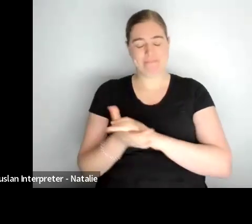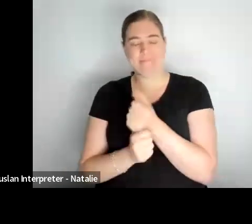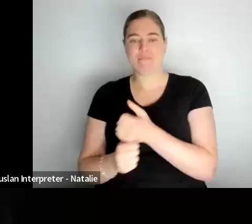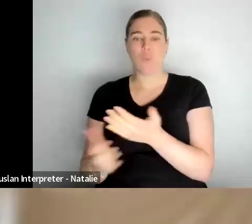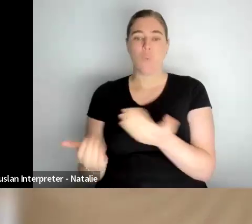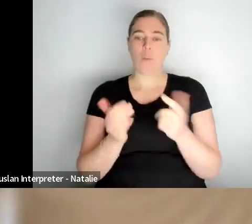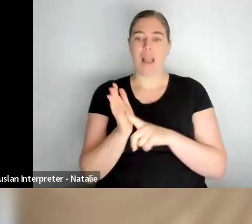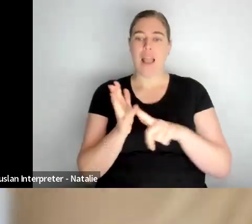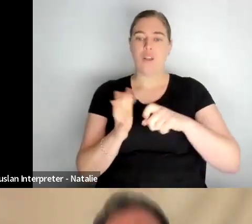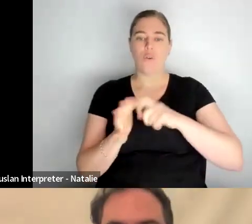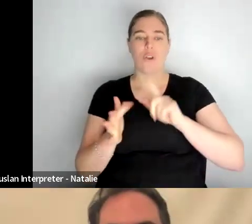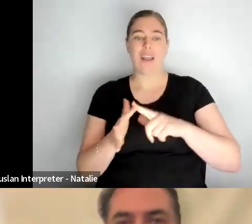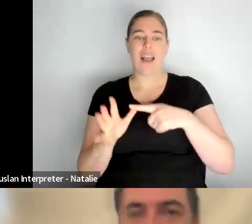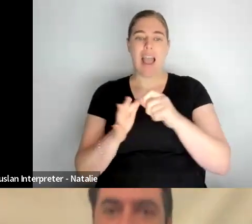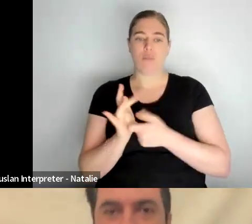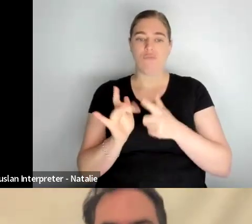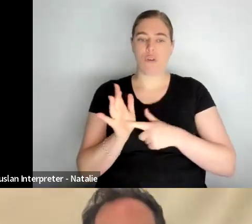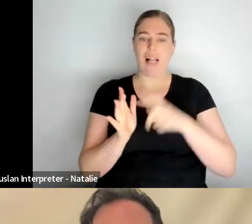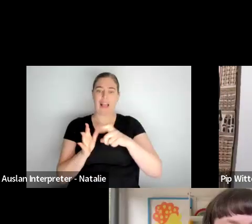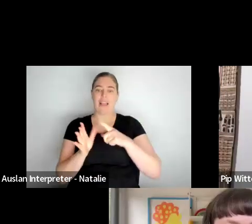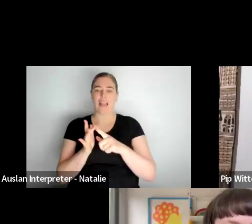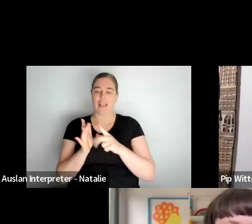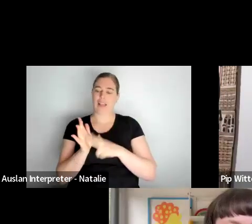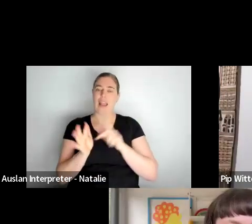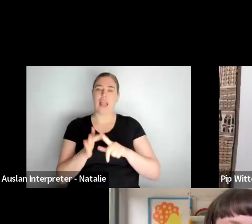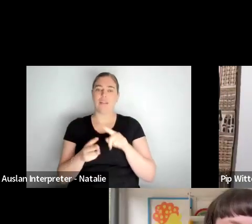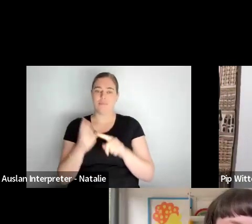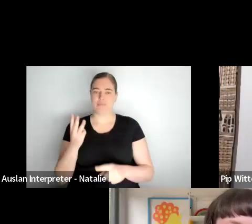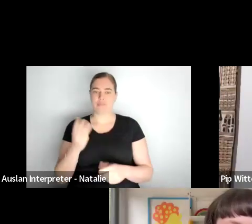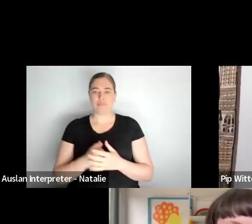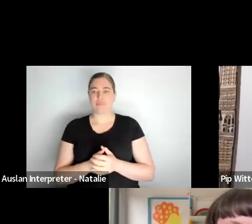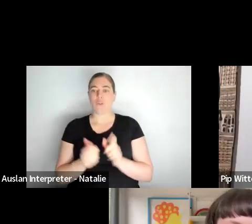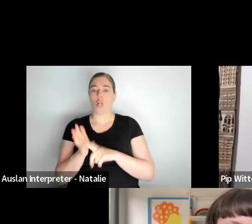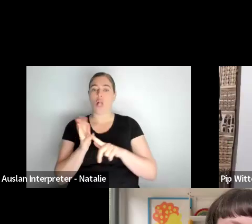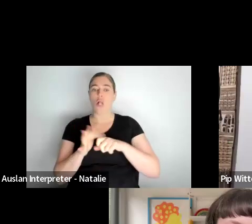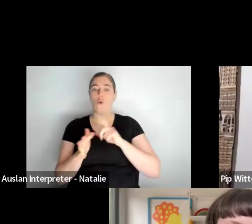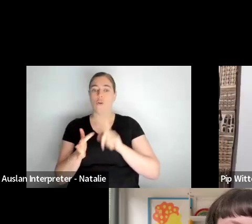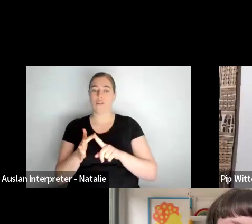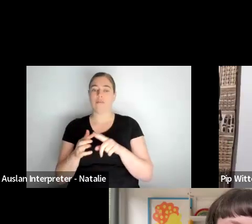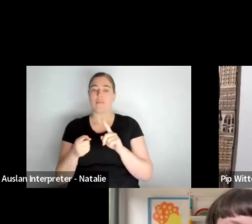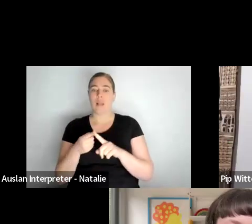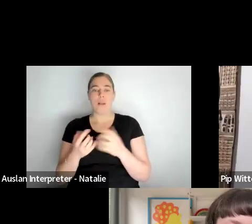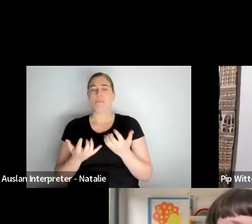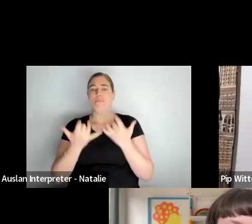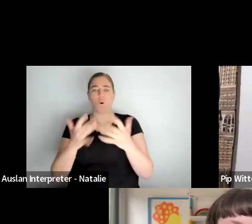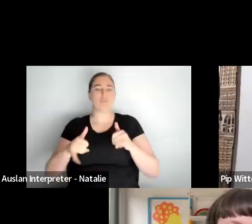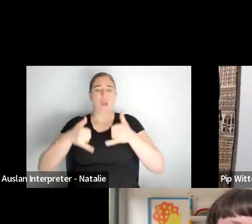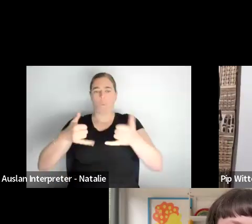April and Caine. Hello. Luke Peacock is a multi-award-winning singer-songwriter and the